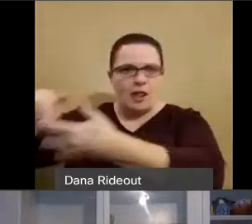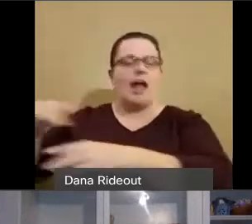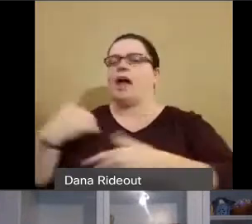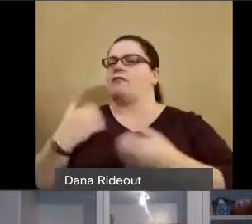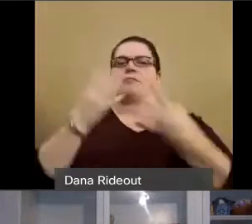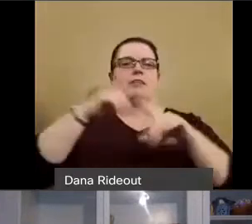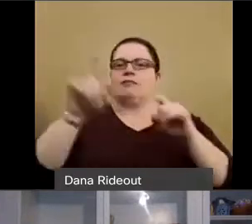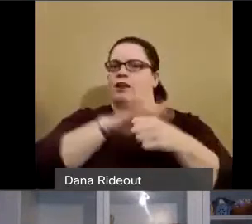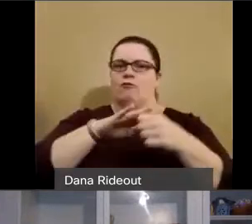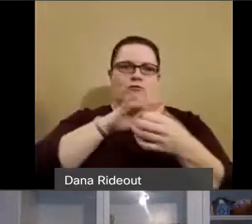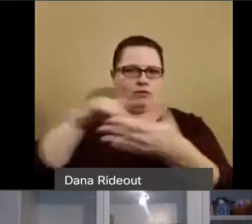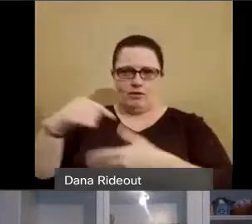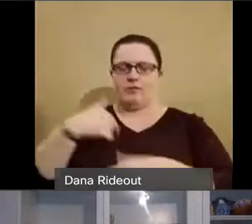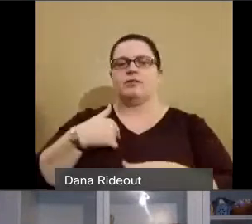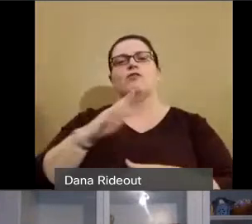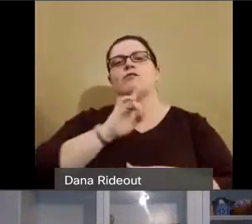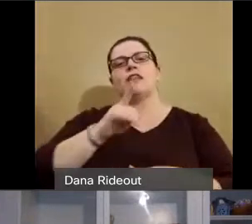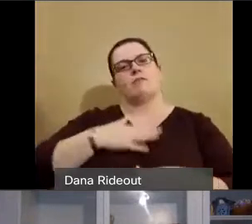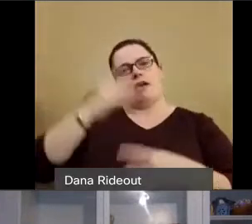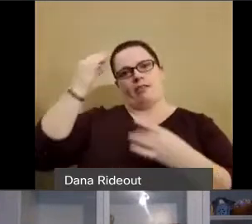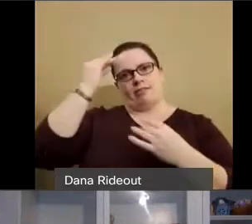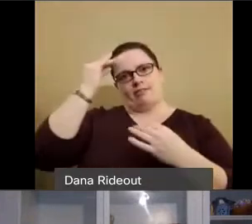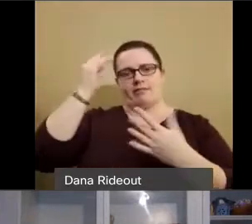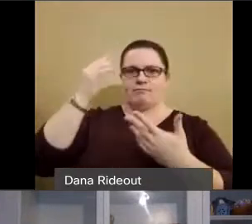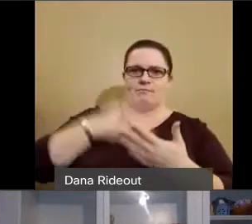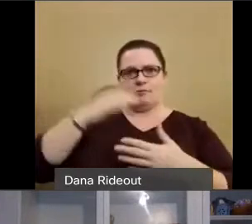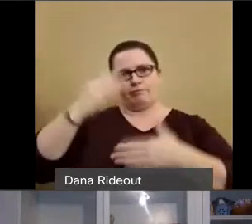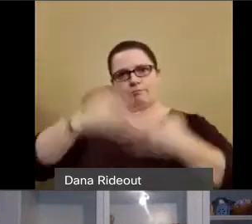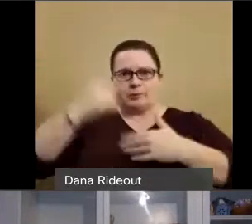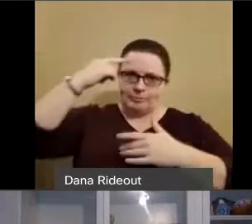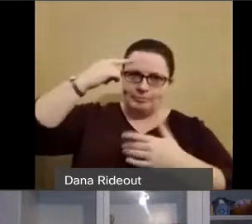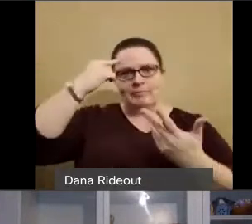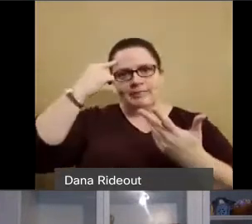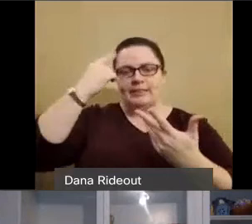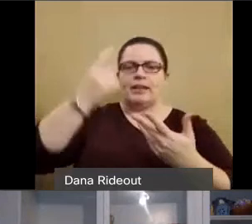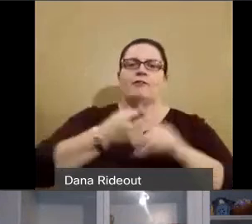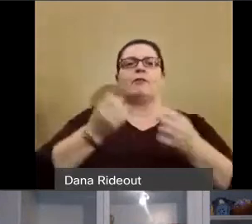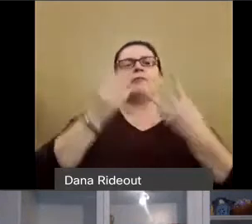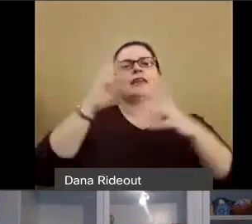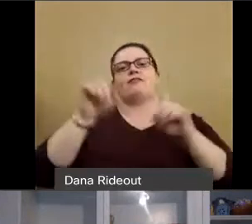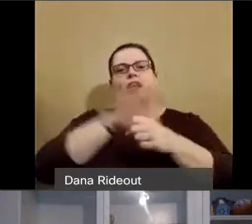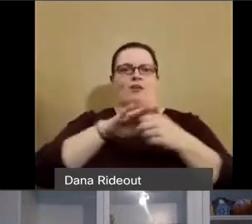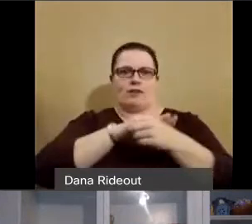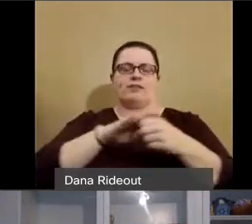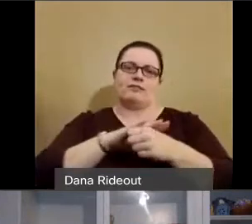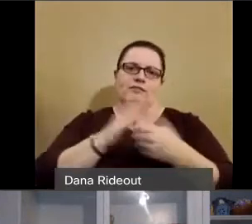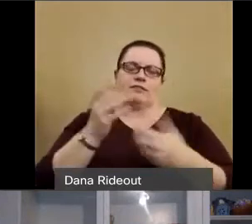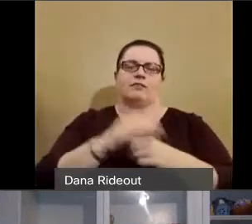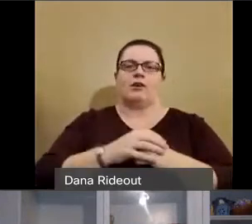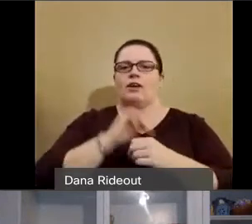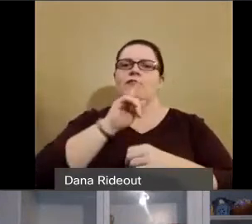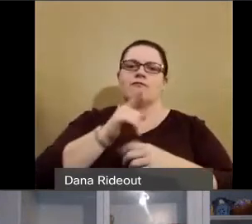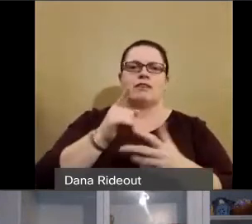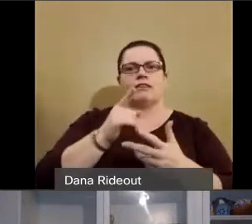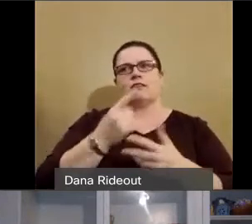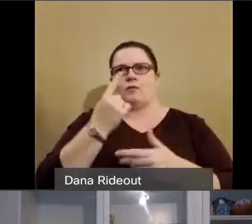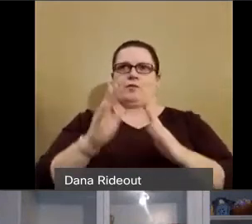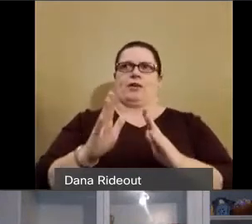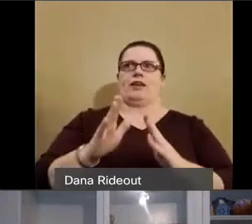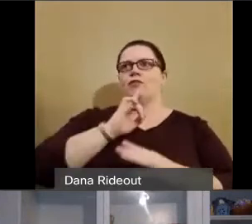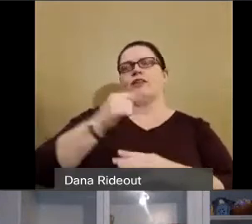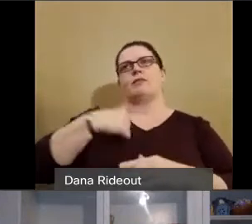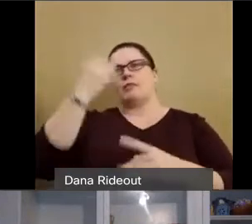So my, my thinking comes from a lot a lot of places that is maybe more pragmatically oriented in terms of how does this work in practice so.